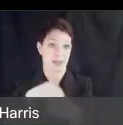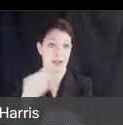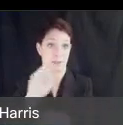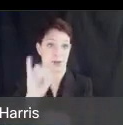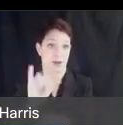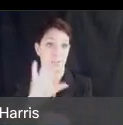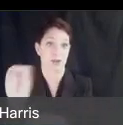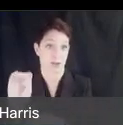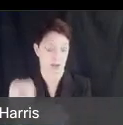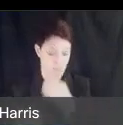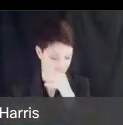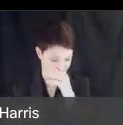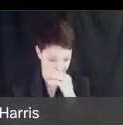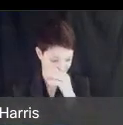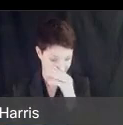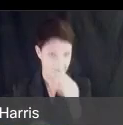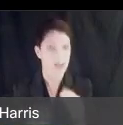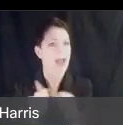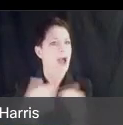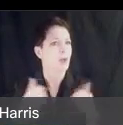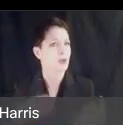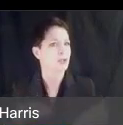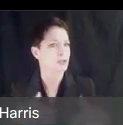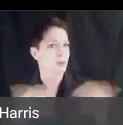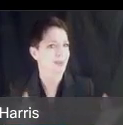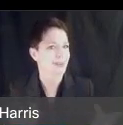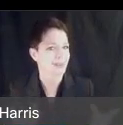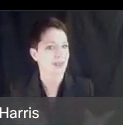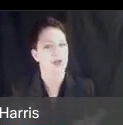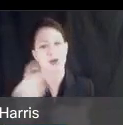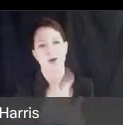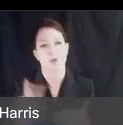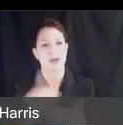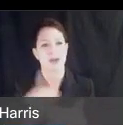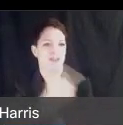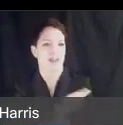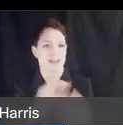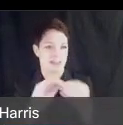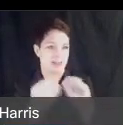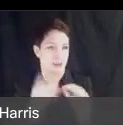So how are we doing? We'll put up our weekly vaccine graph here. For those of you who've